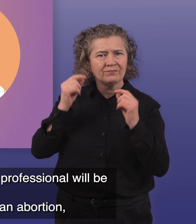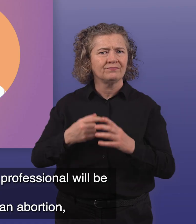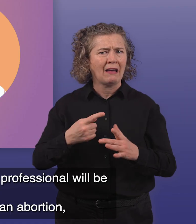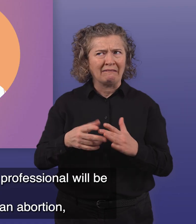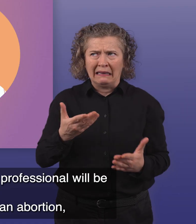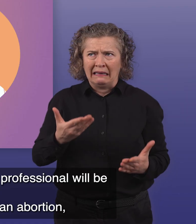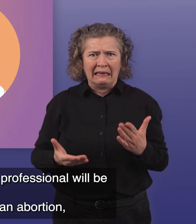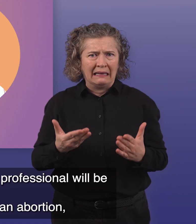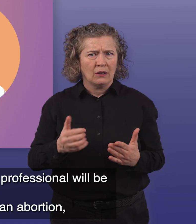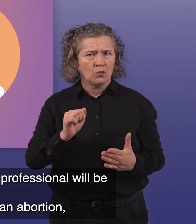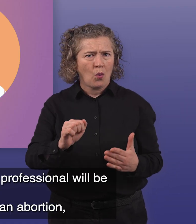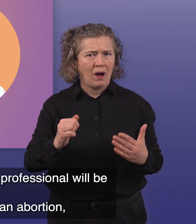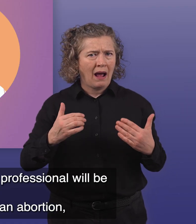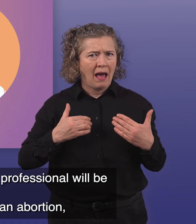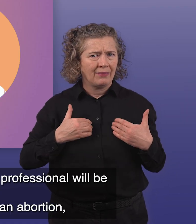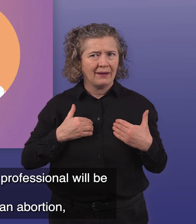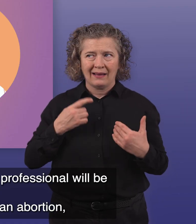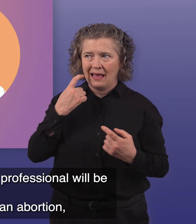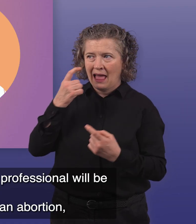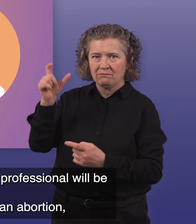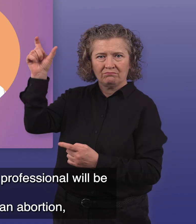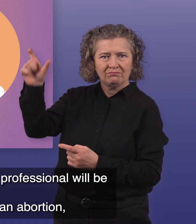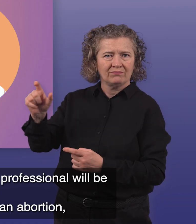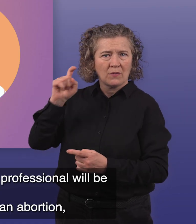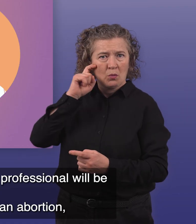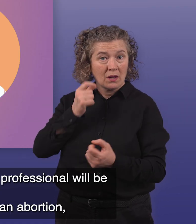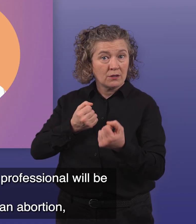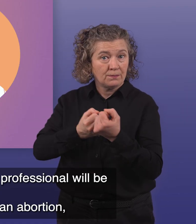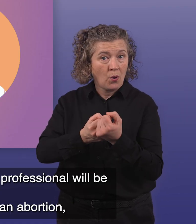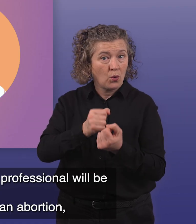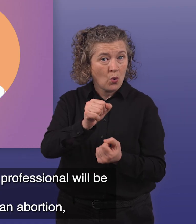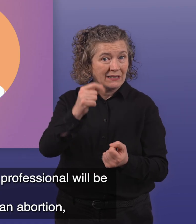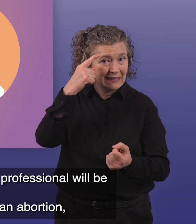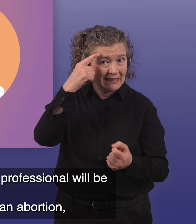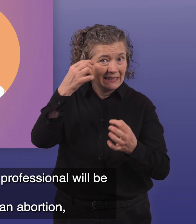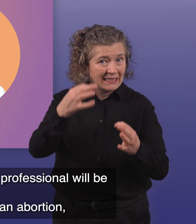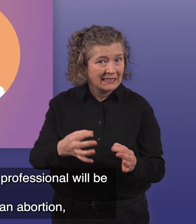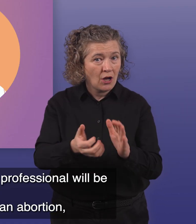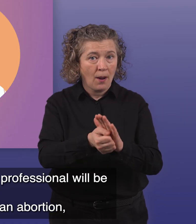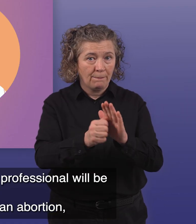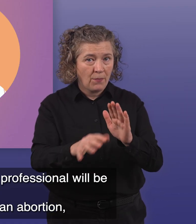If you're not sure if your health care professional will be supportive about your decision to have an abortion,